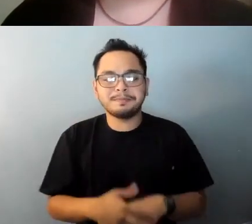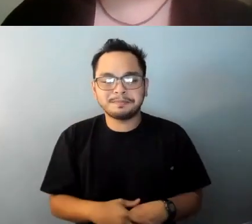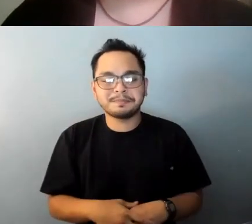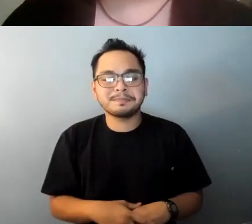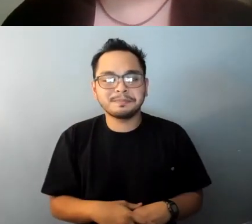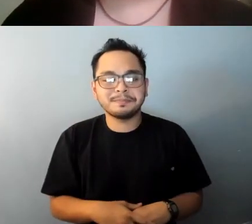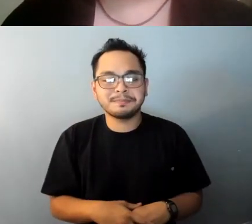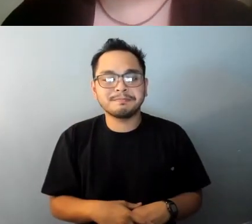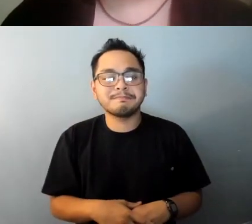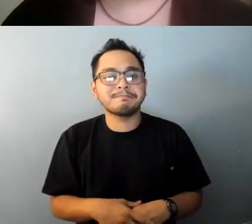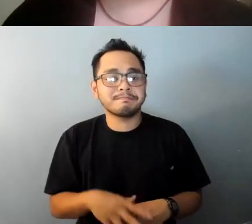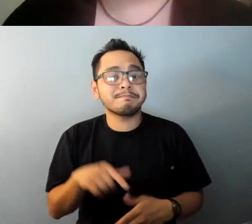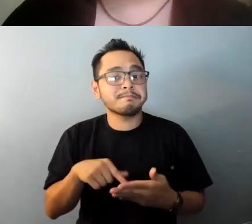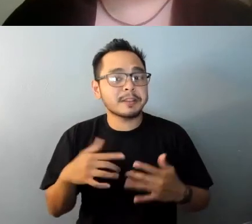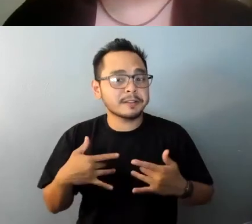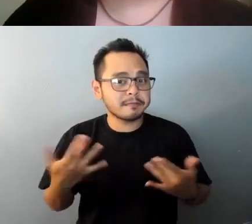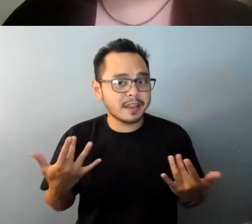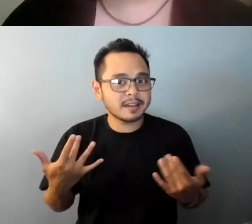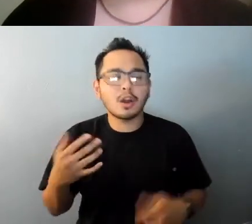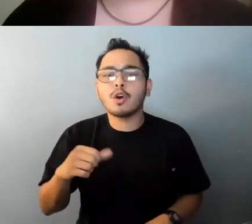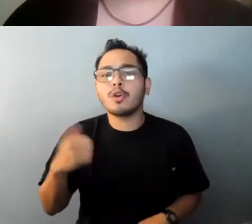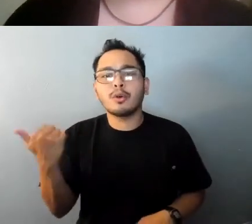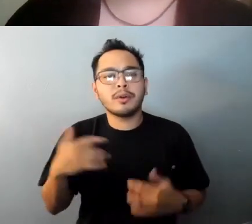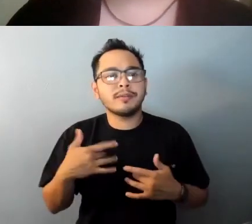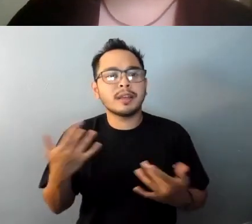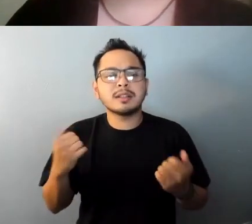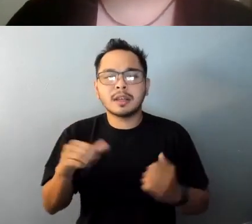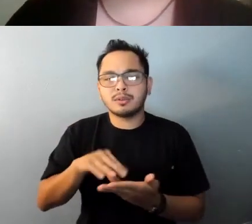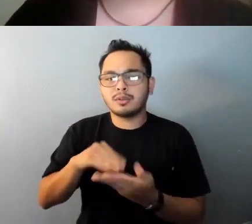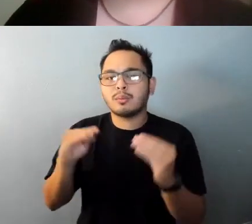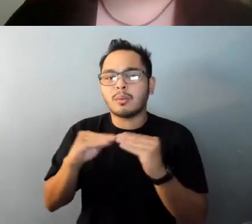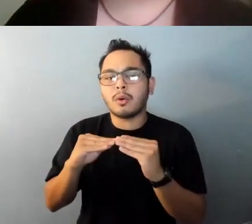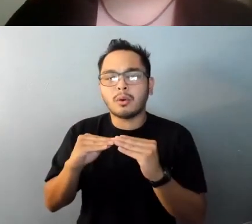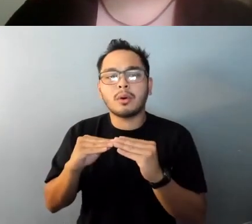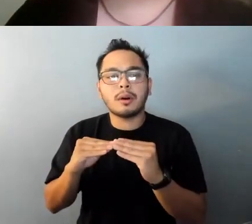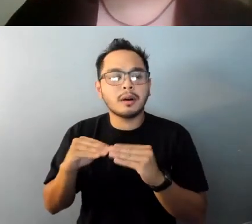This event and others, you can find out more about the work that the workshop does, you